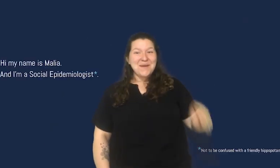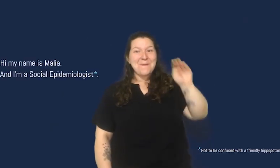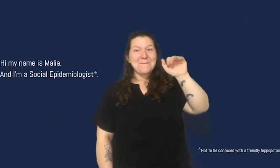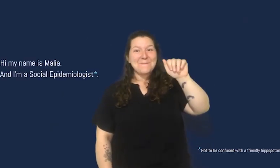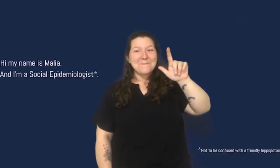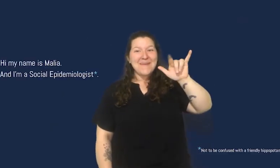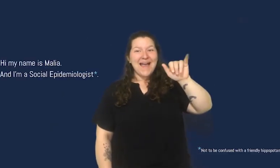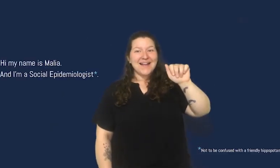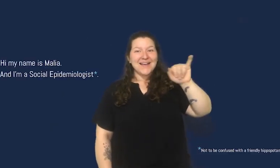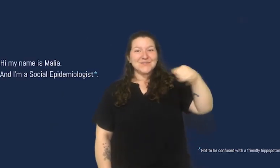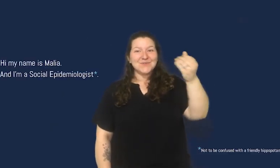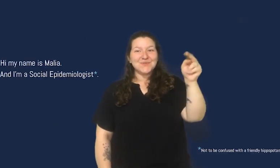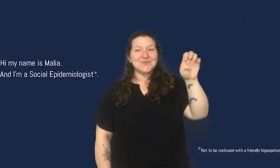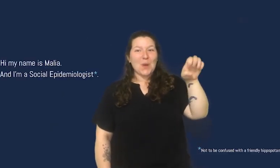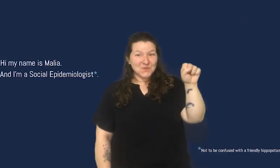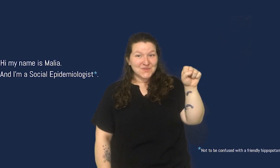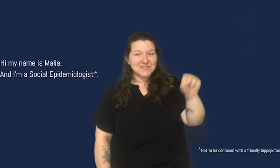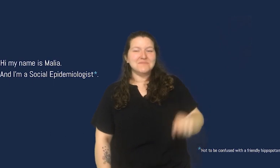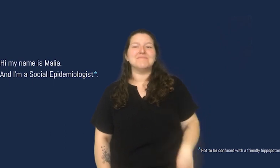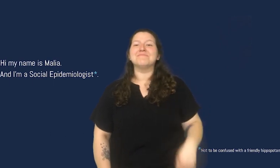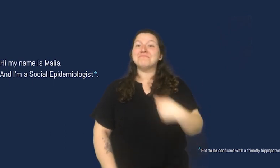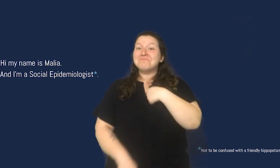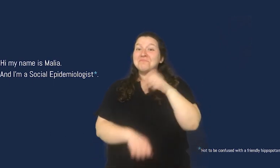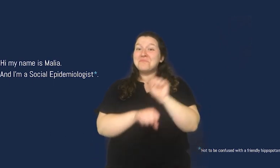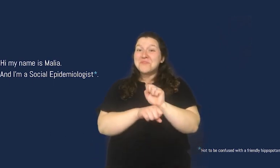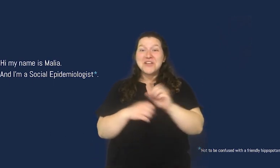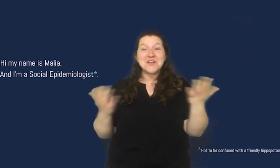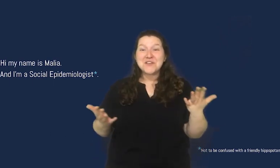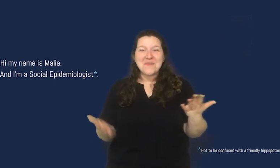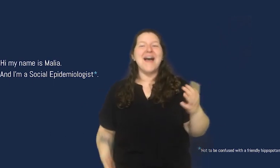Hi my name is Malia.